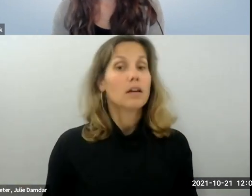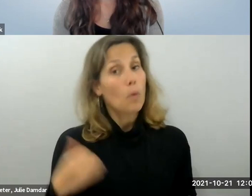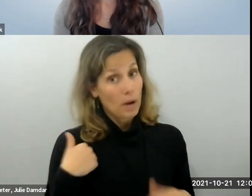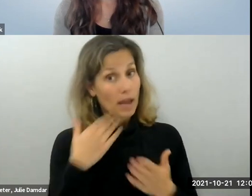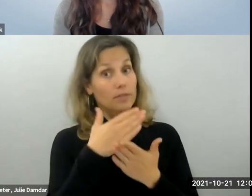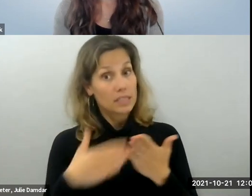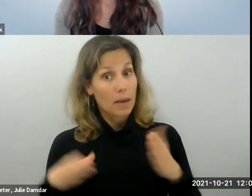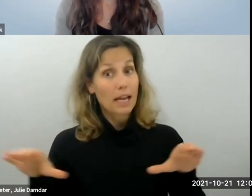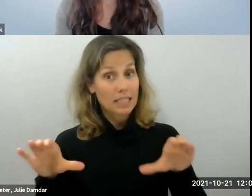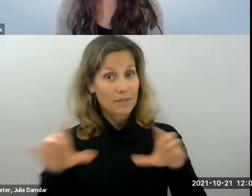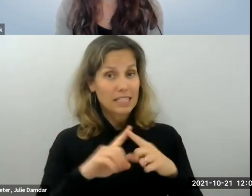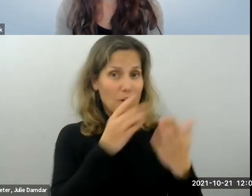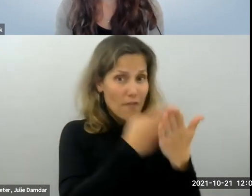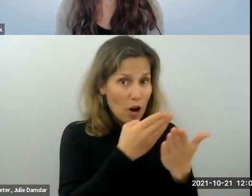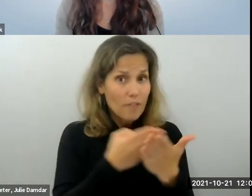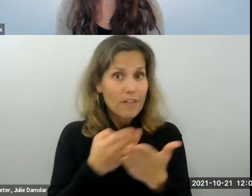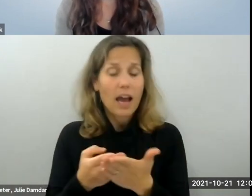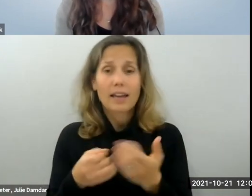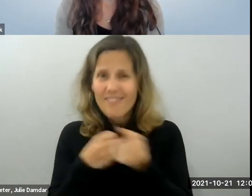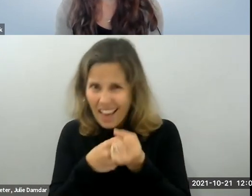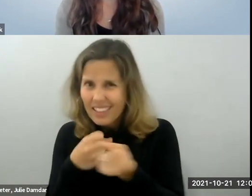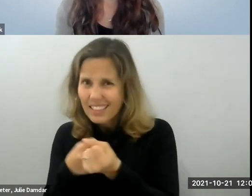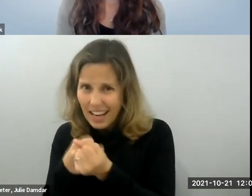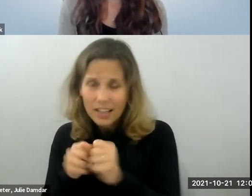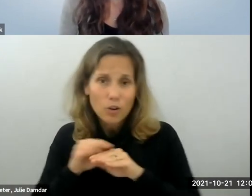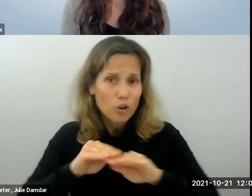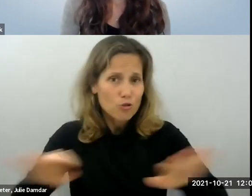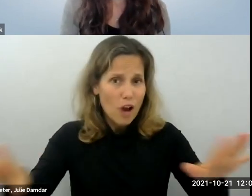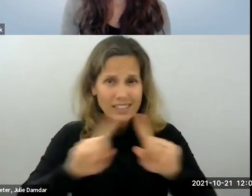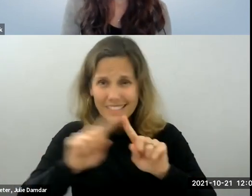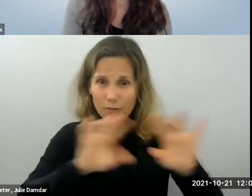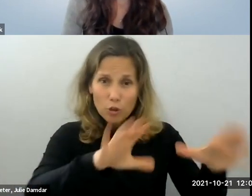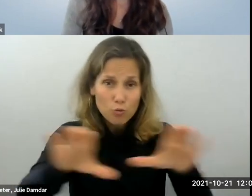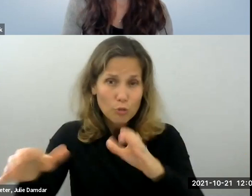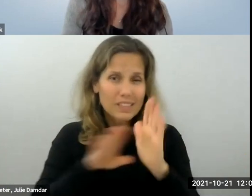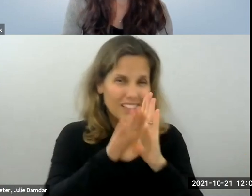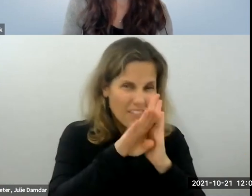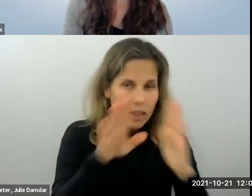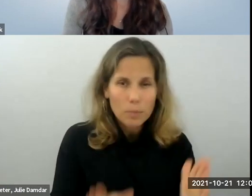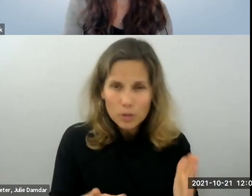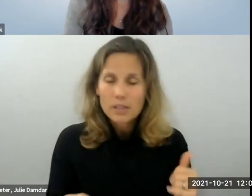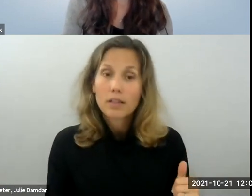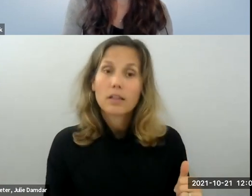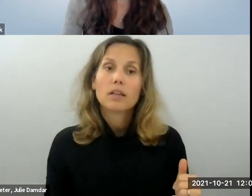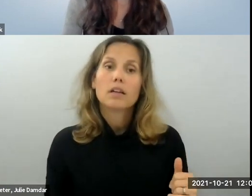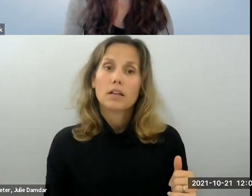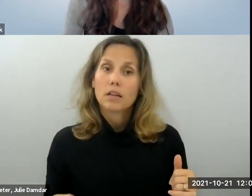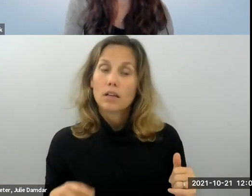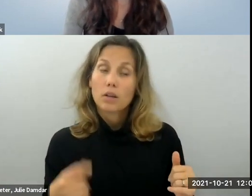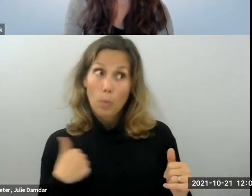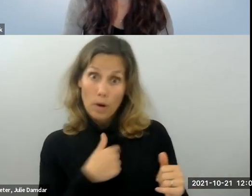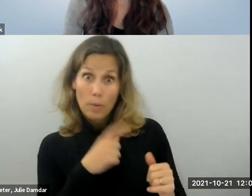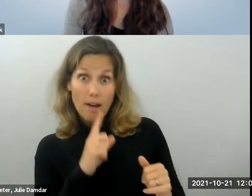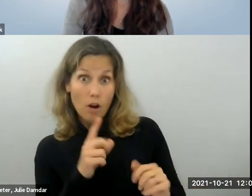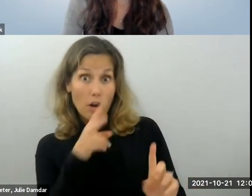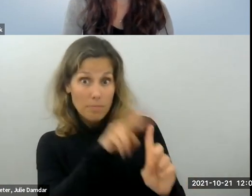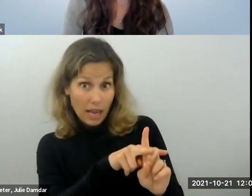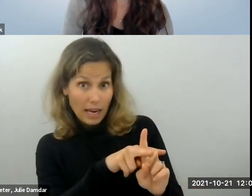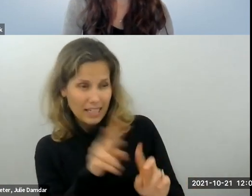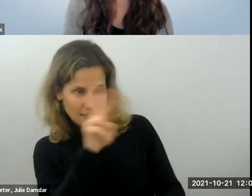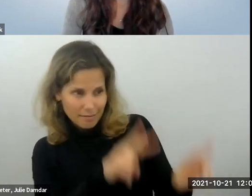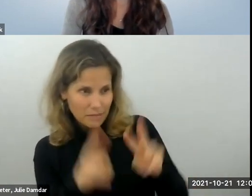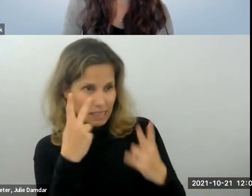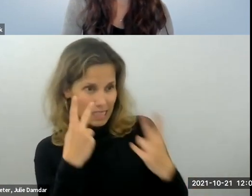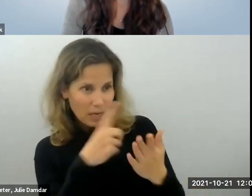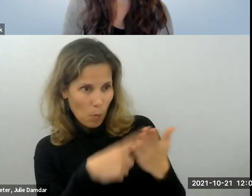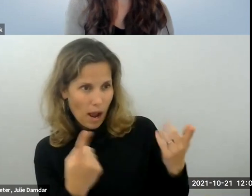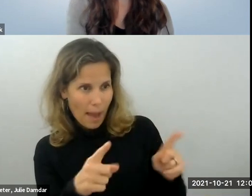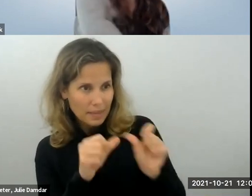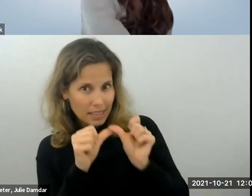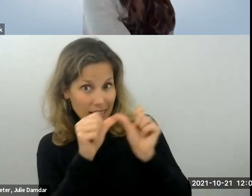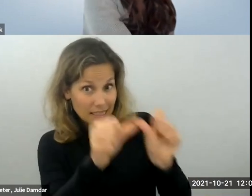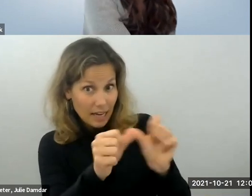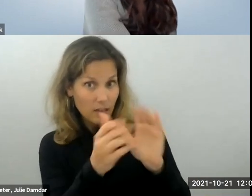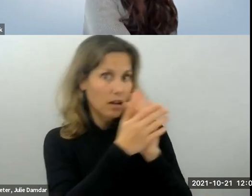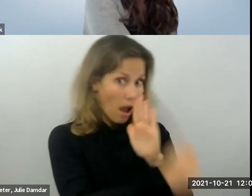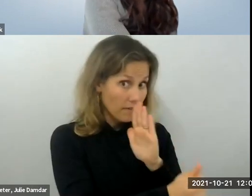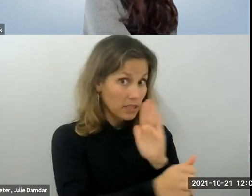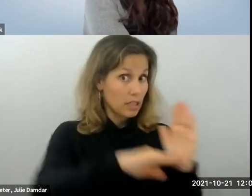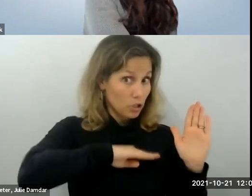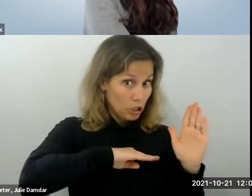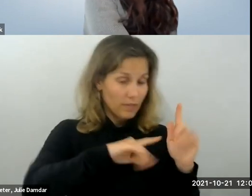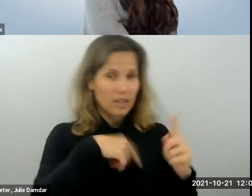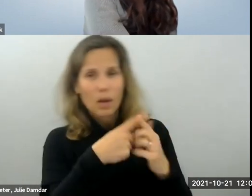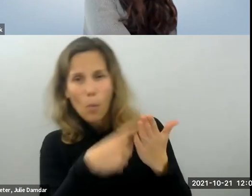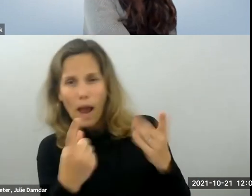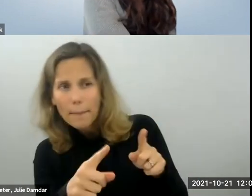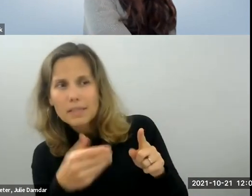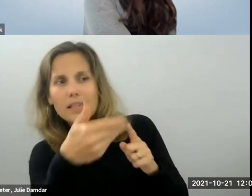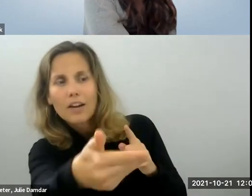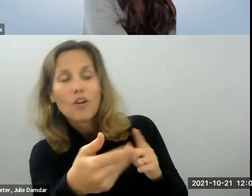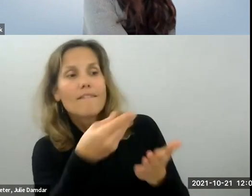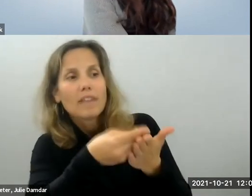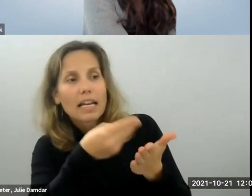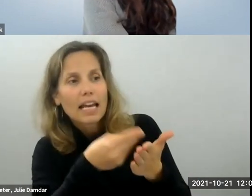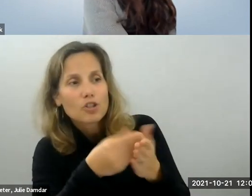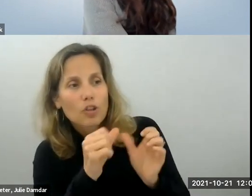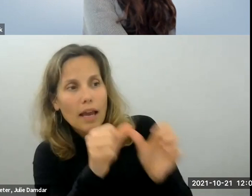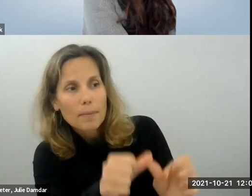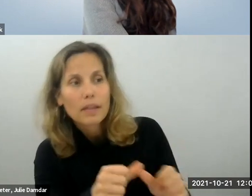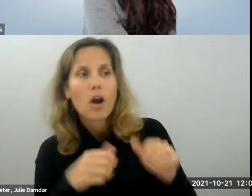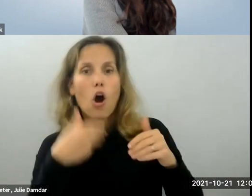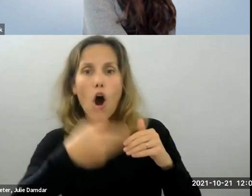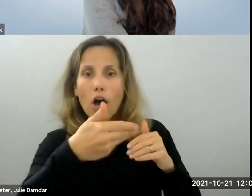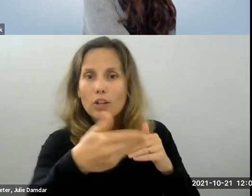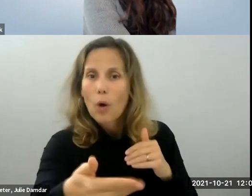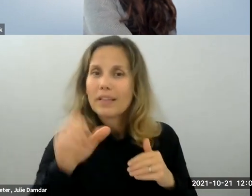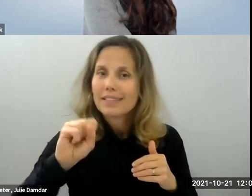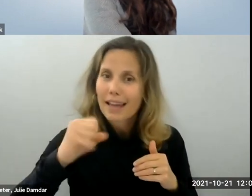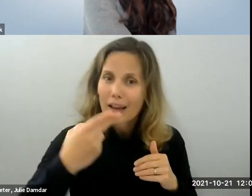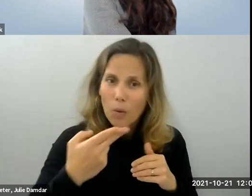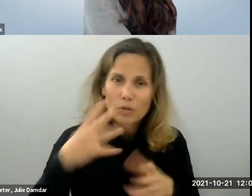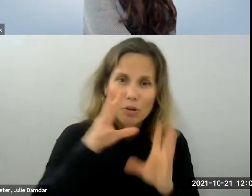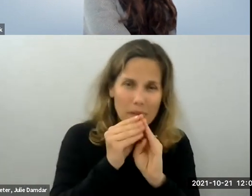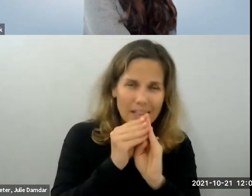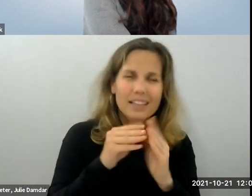Lisa Saldana (she/her/hers): verified and validated across different purveyor groups and developer groups where we're operationalize what happens during sustainment after competency, you know doing things like financial viability plans ongoing stakeholder meetings things like that making sure that you're.